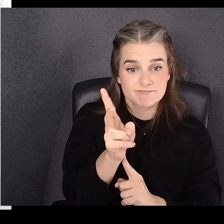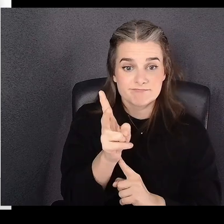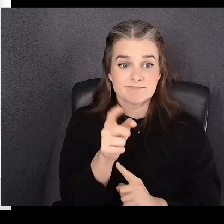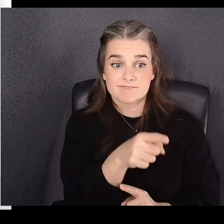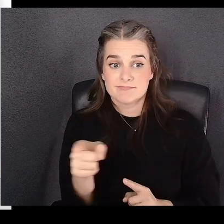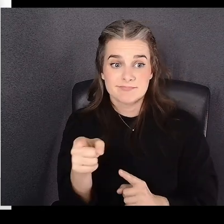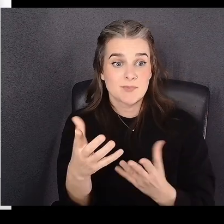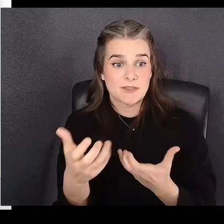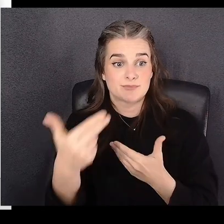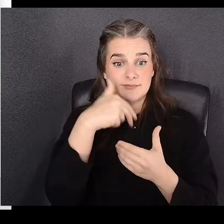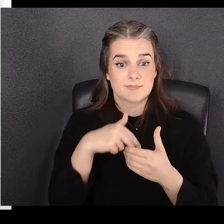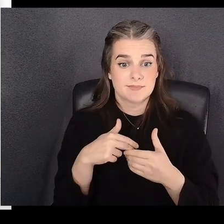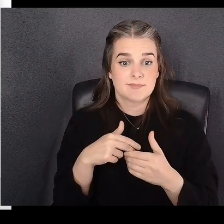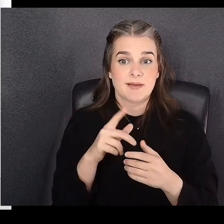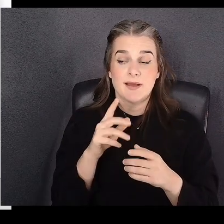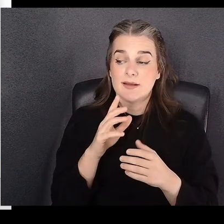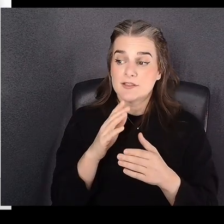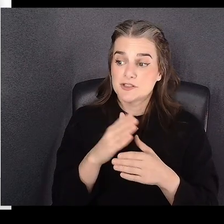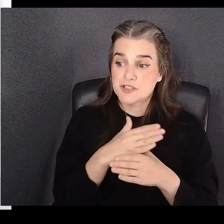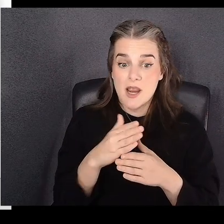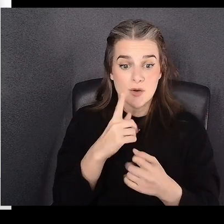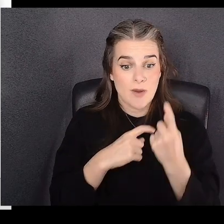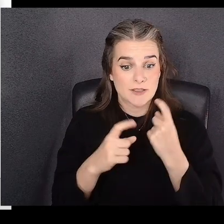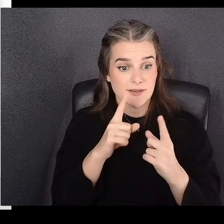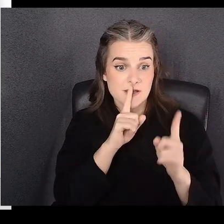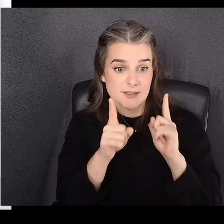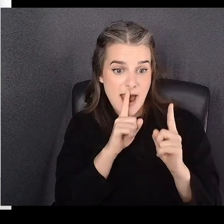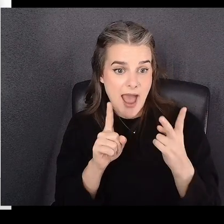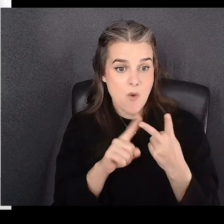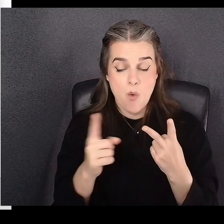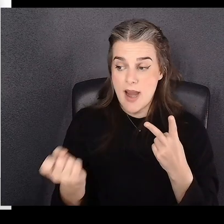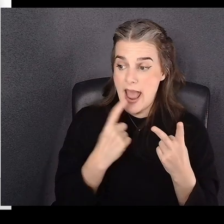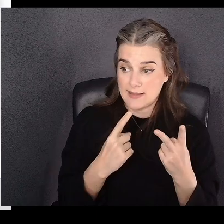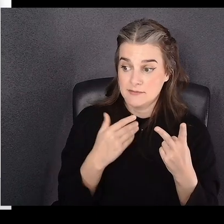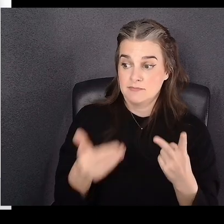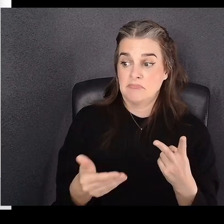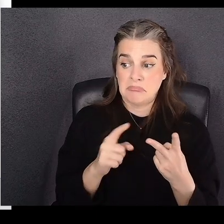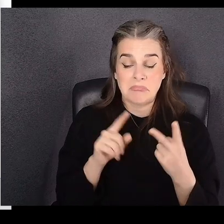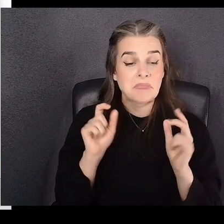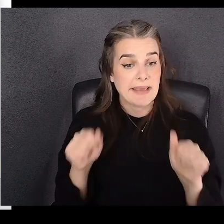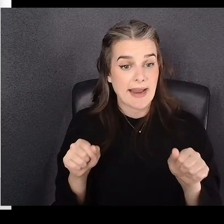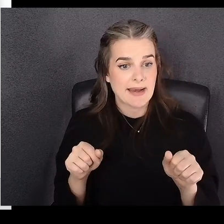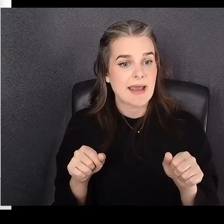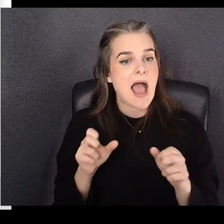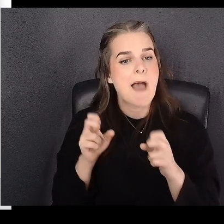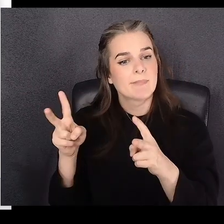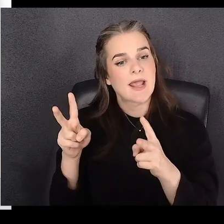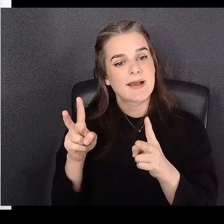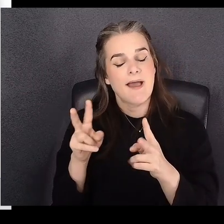a question in the chat, or they can ask a question. I also put a feedback survey link in the chat.